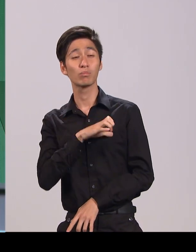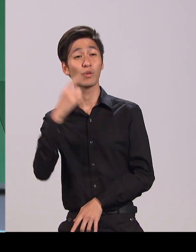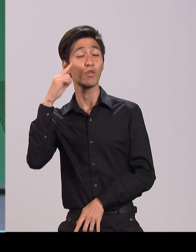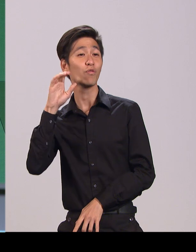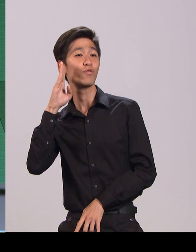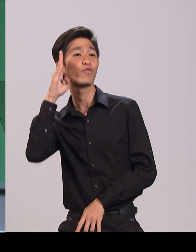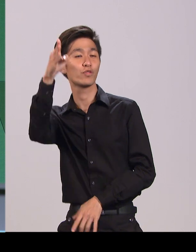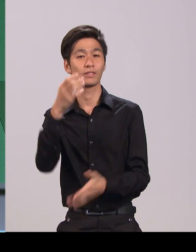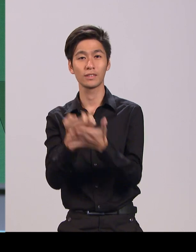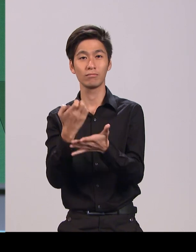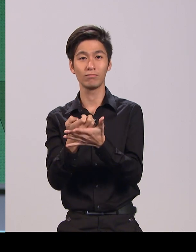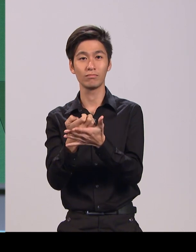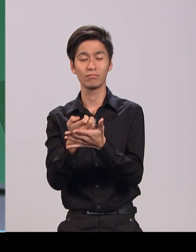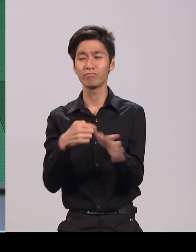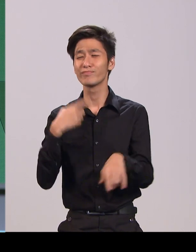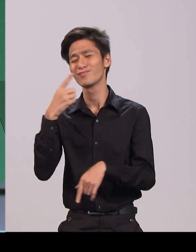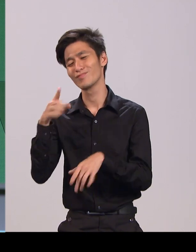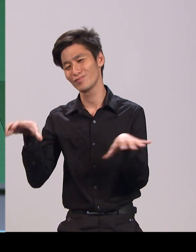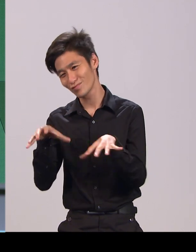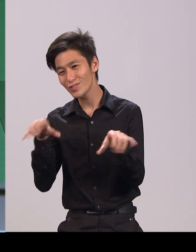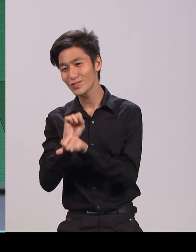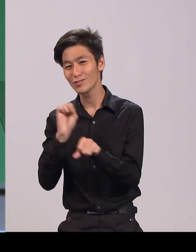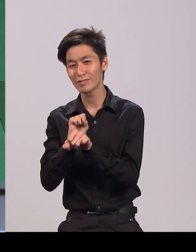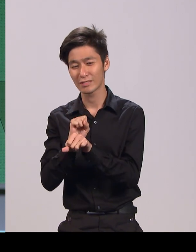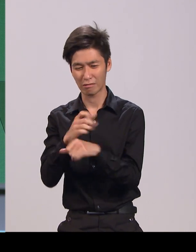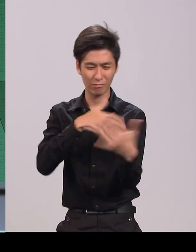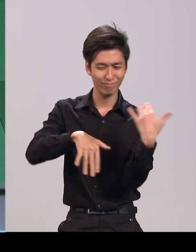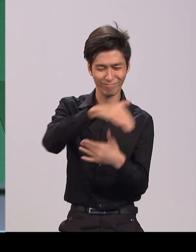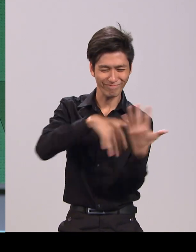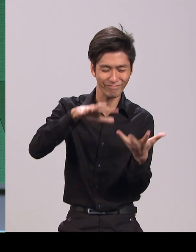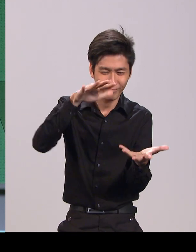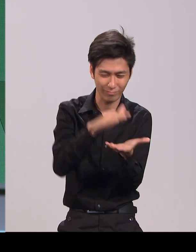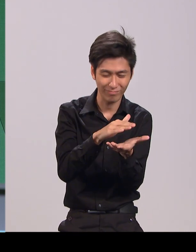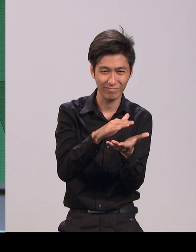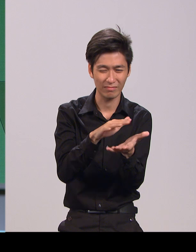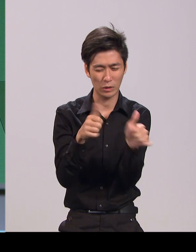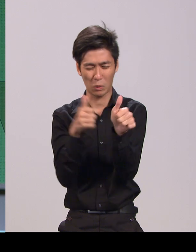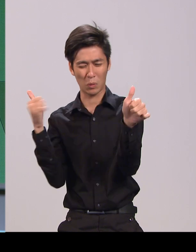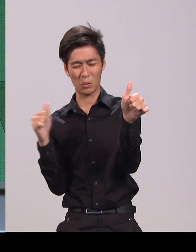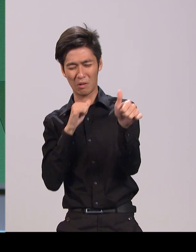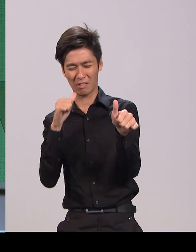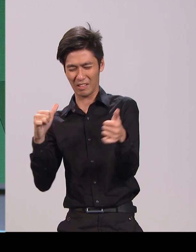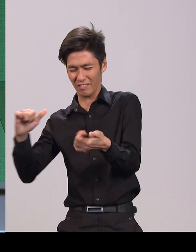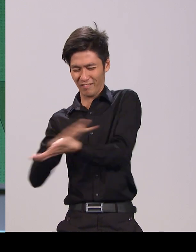I told him just do the work, minimize contact which is not necessary. Avoid getting an infection, it can be troublesome.